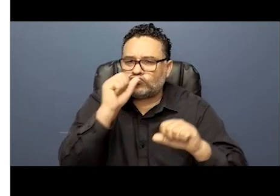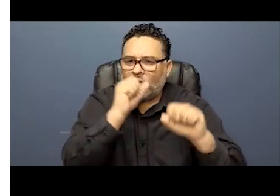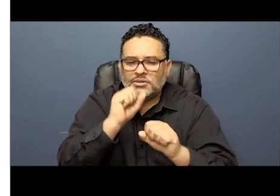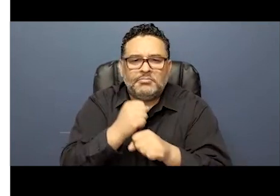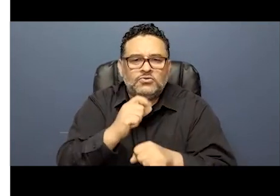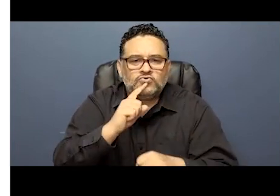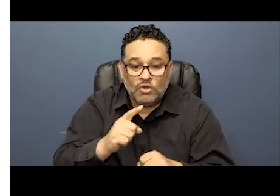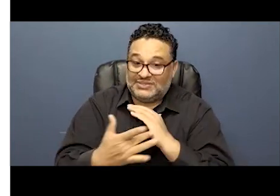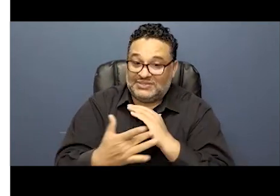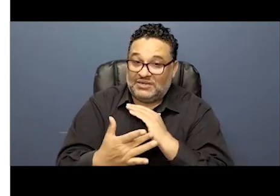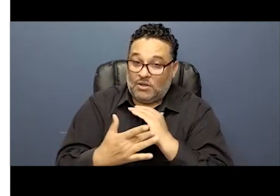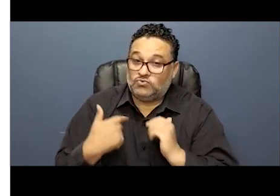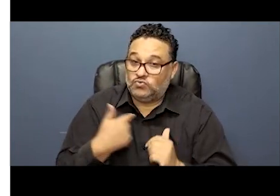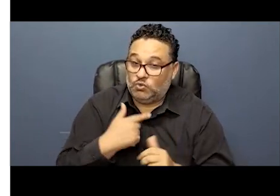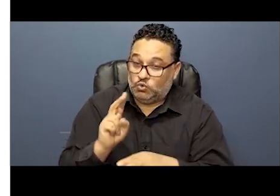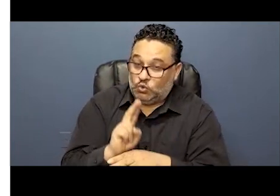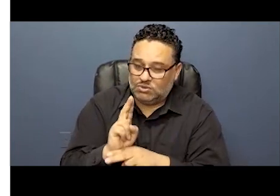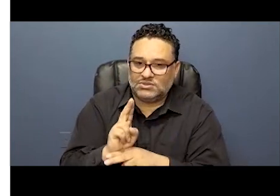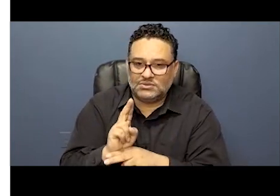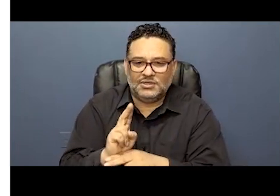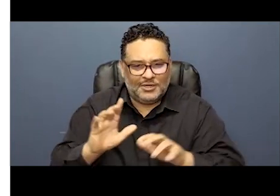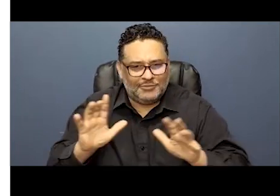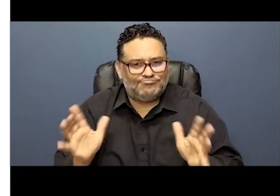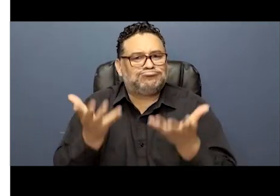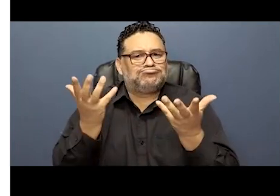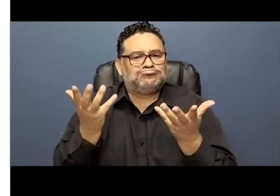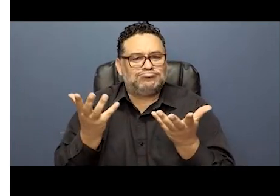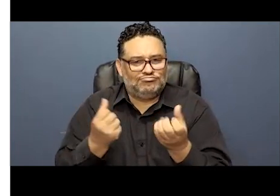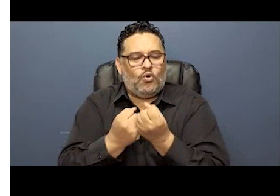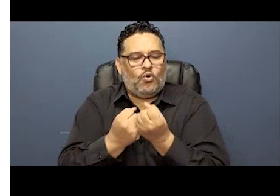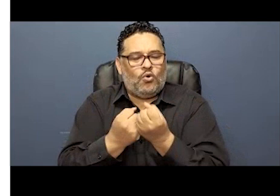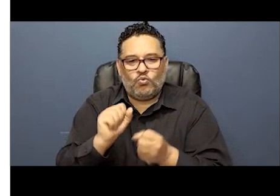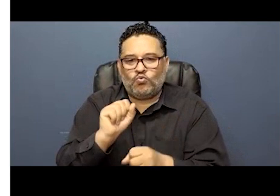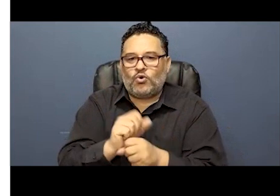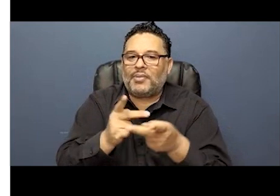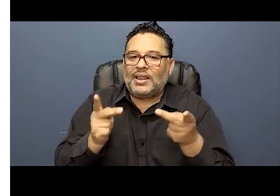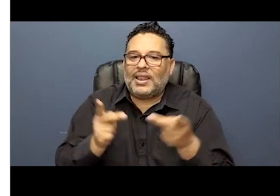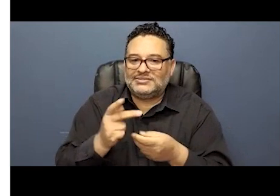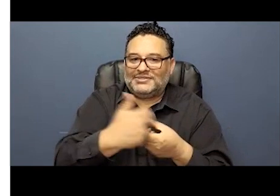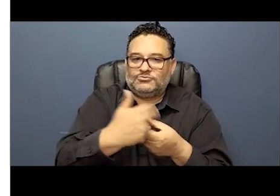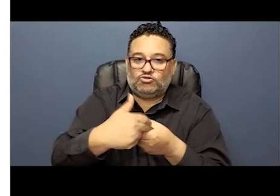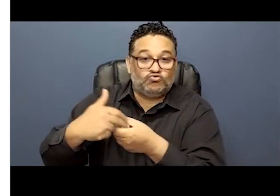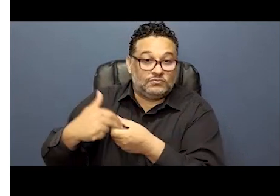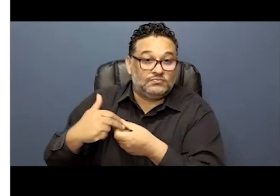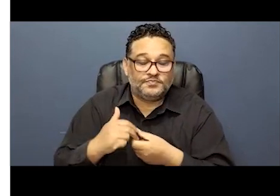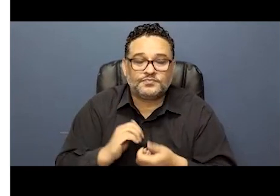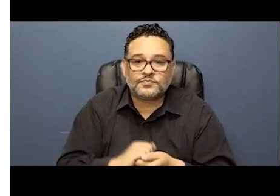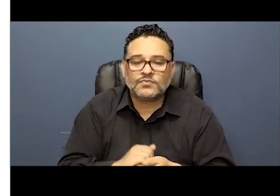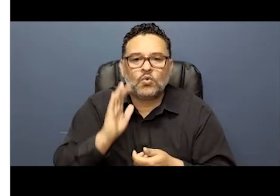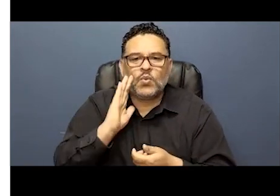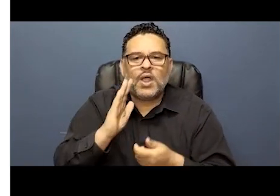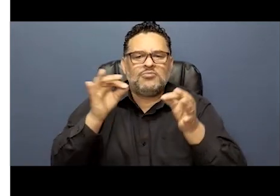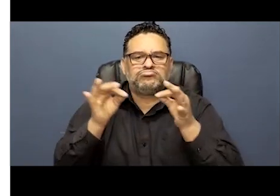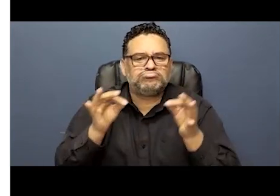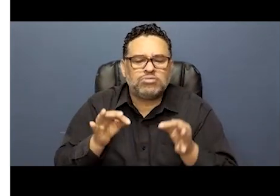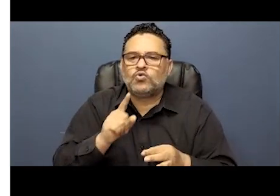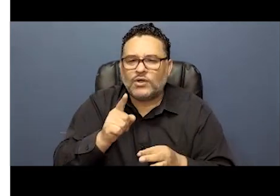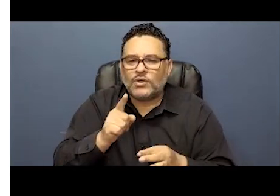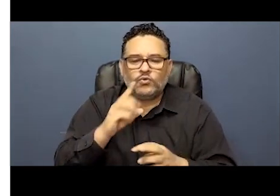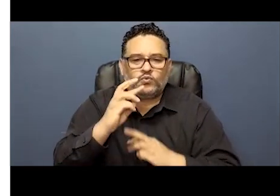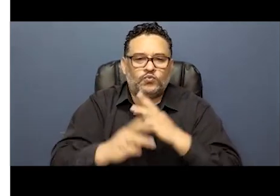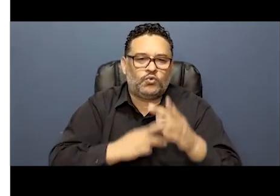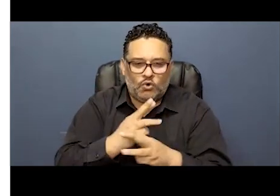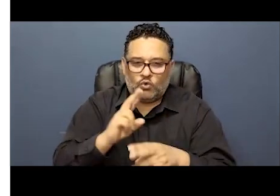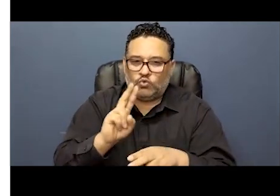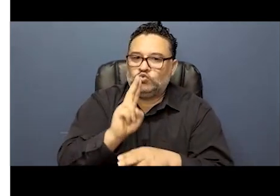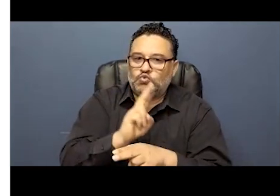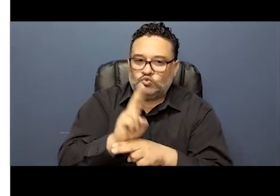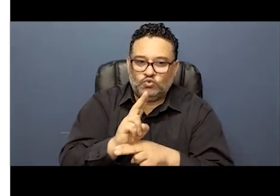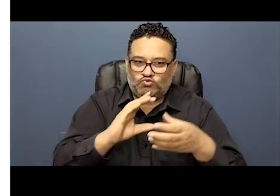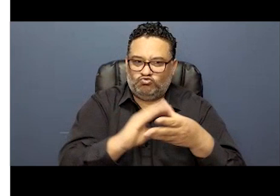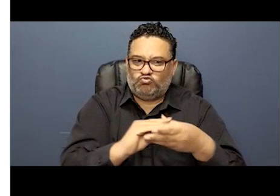we use fosters workplace participation. We’ll cover some real-world user stories.